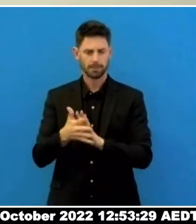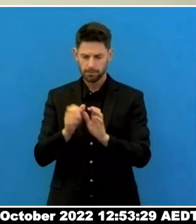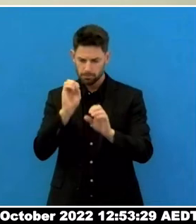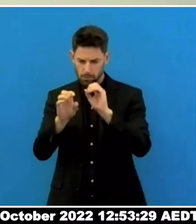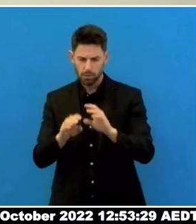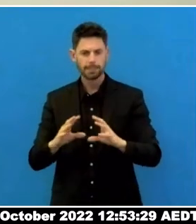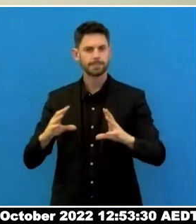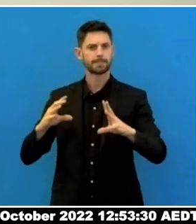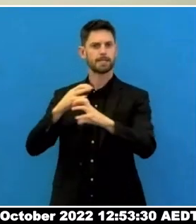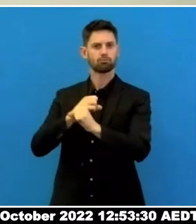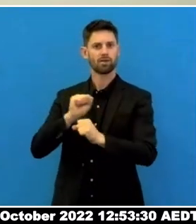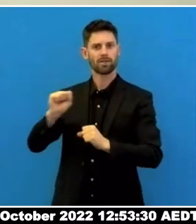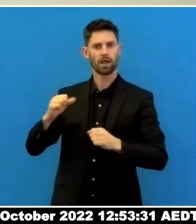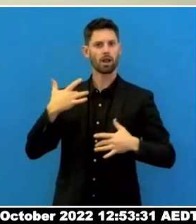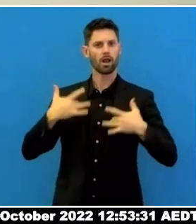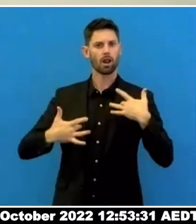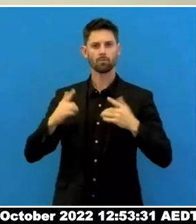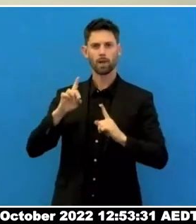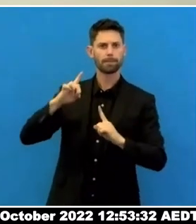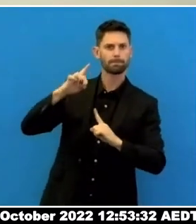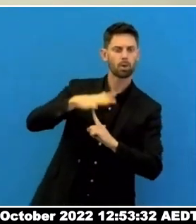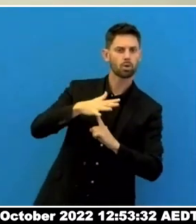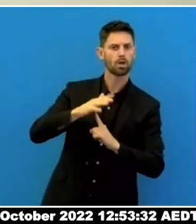about their lives, about their needs, about their preferences,